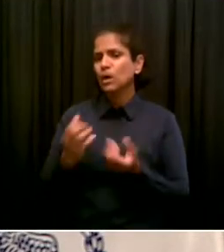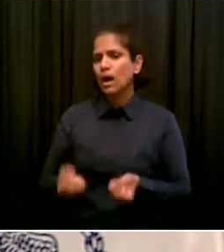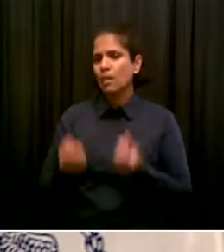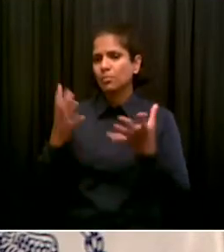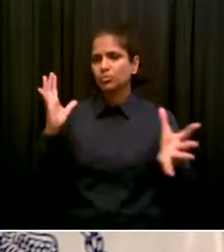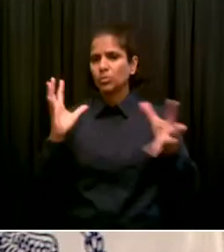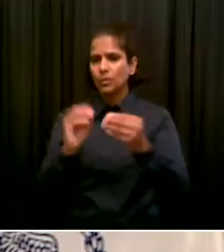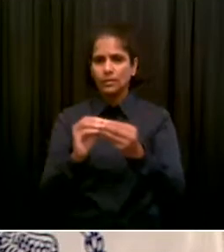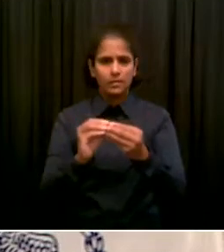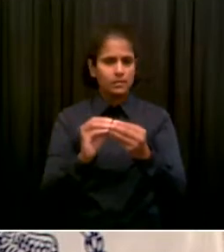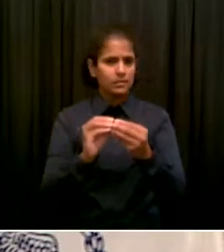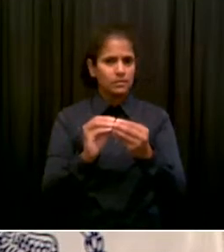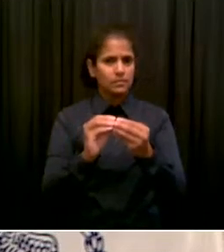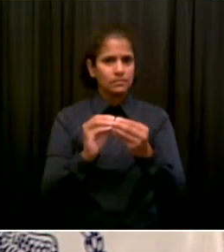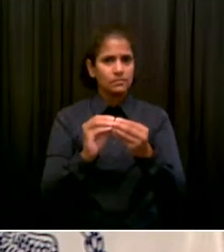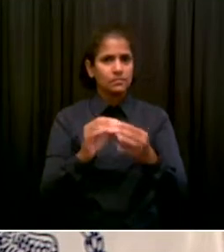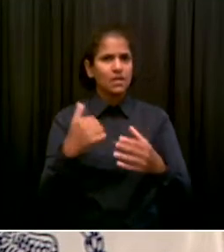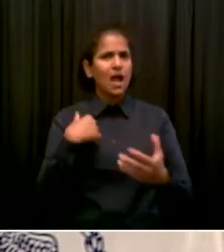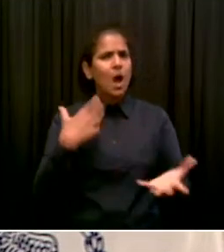ANDREW ASKED A QUESTION ABOUT